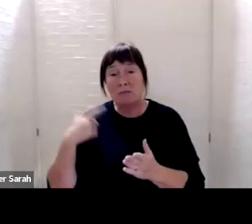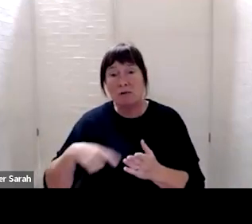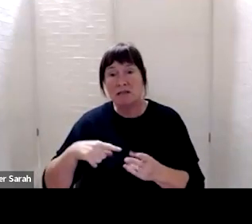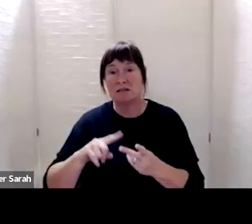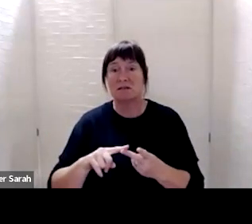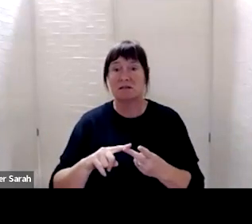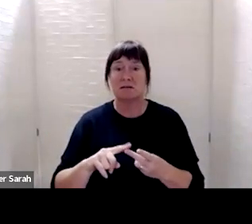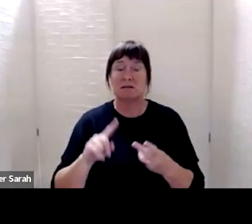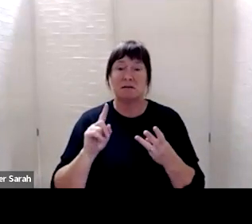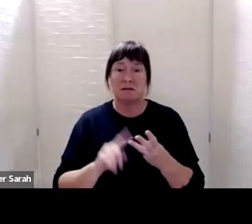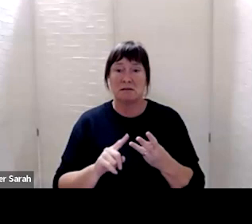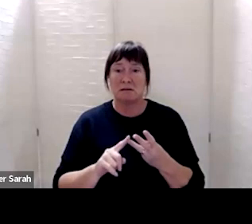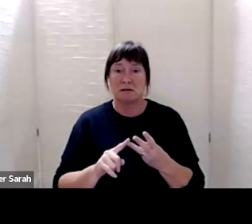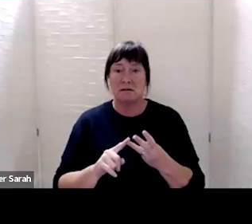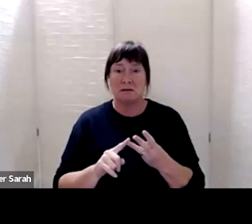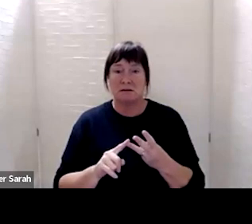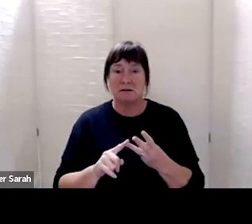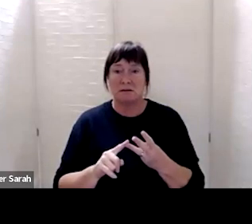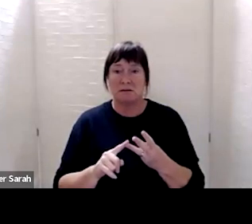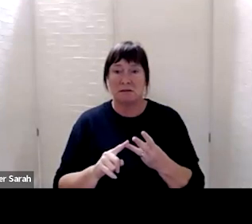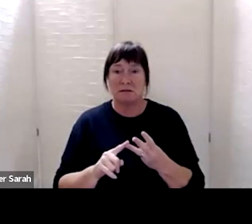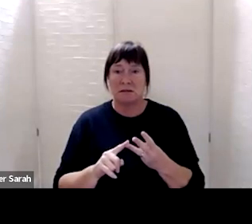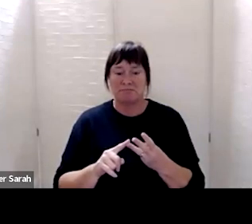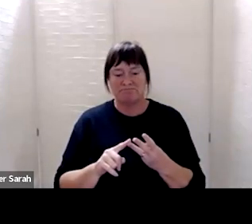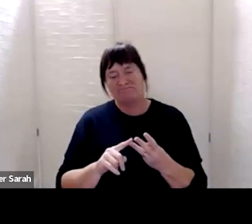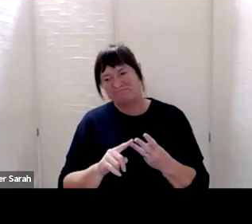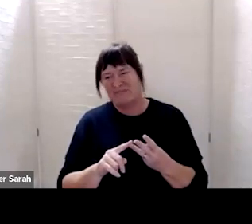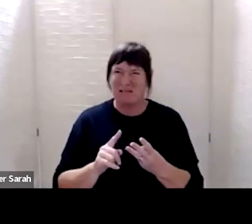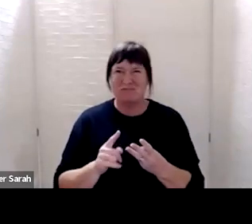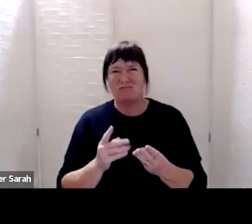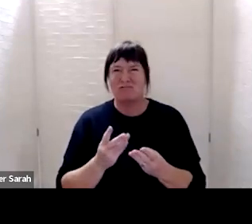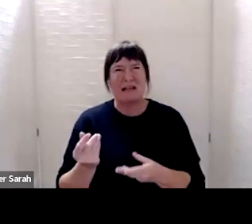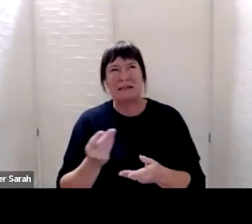basis in reasons that matter today.